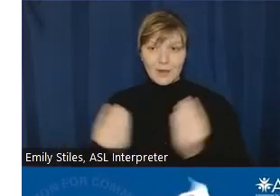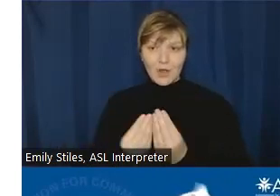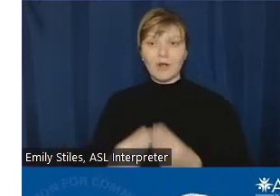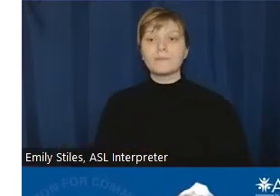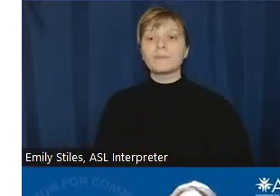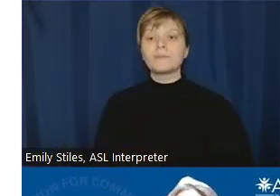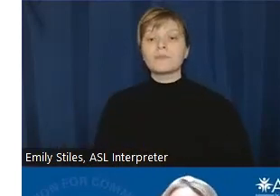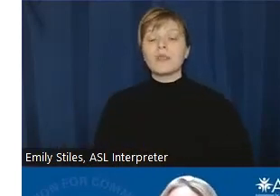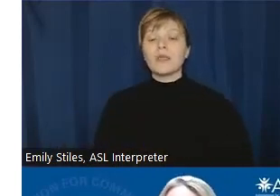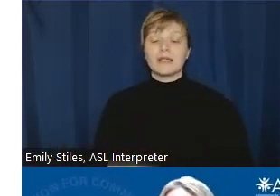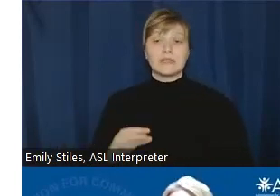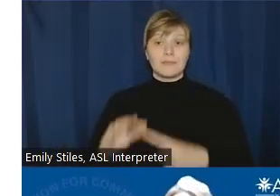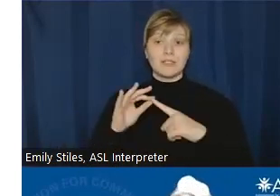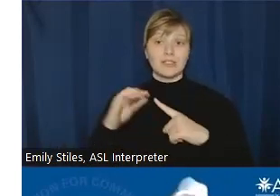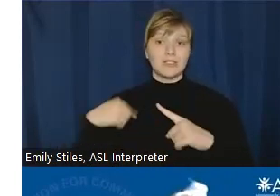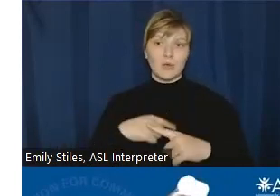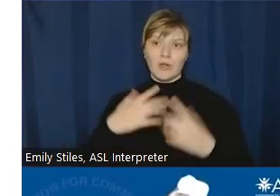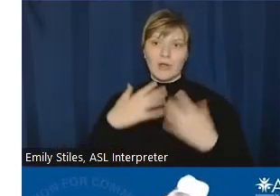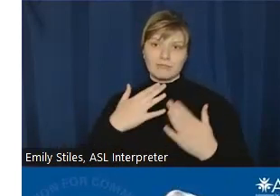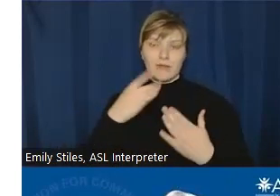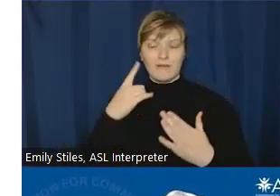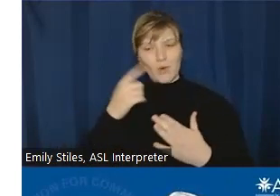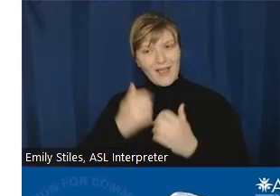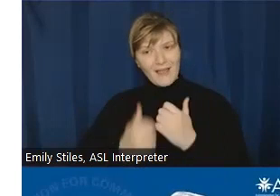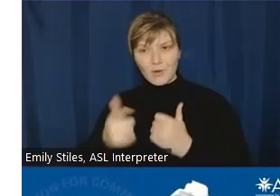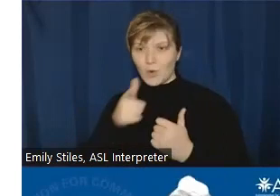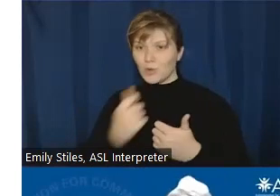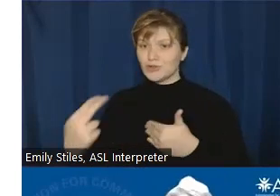We are especially grateful for everyone who’s joined us today. Thank you for your questions,